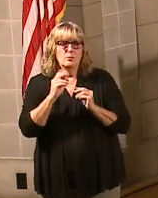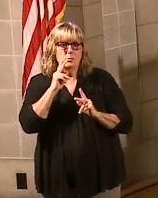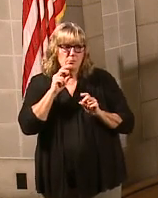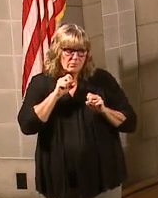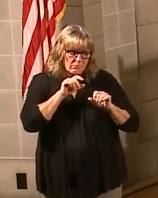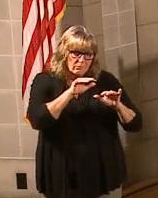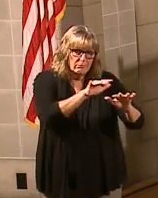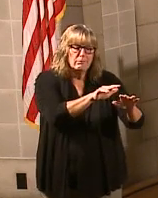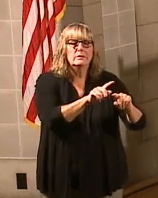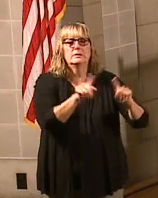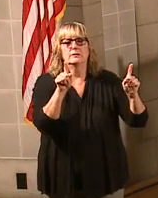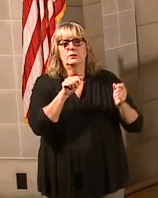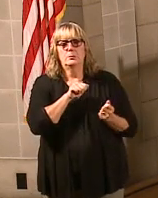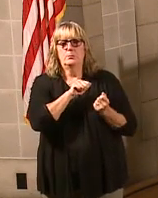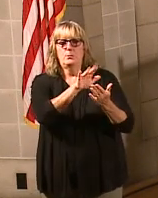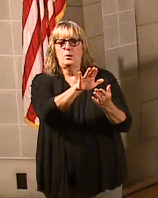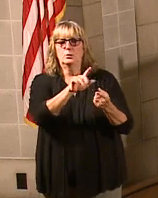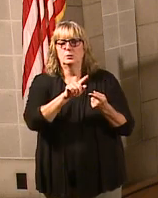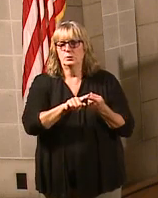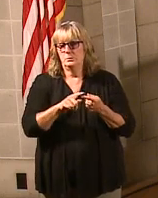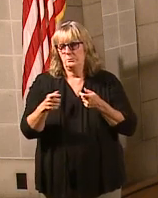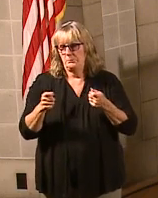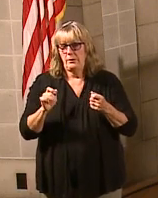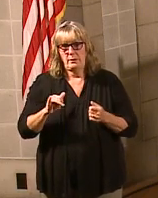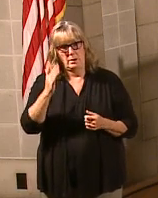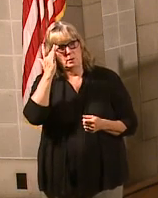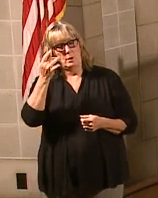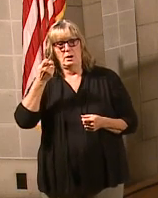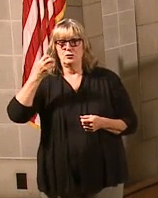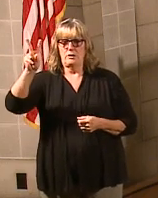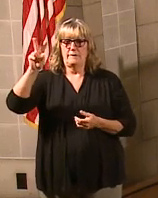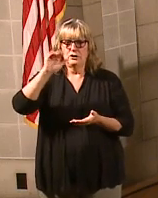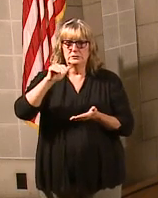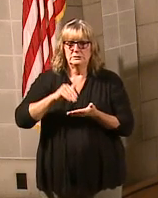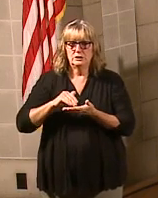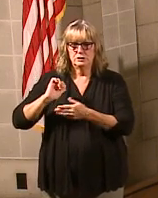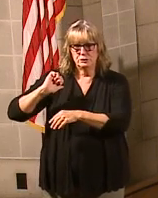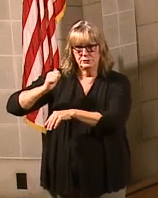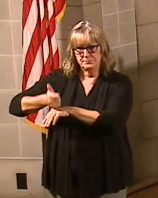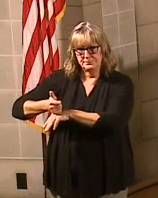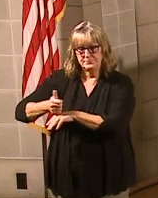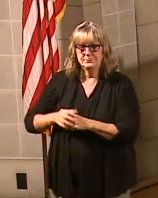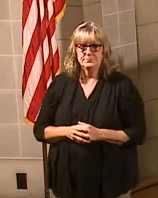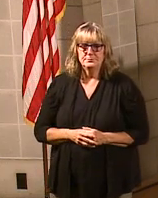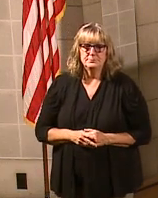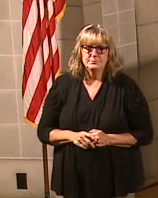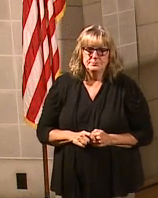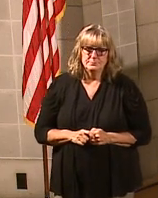DURING THE PANDEMIC WHEN WE WERE RESTRICTING THINGS LAST YEAR AND NOW MORE PEOPLE COMING TO THE